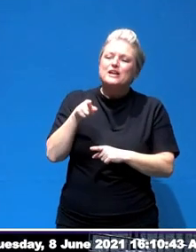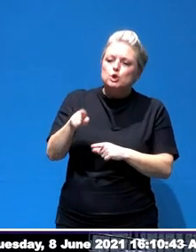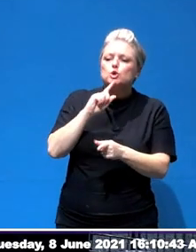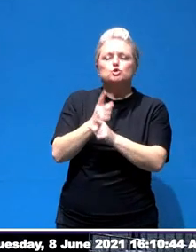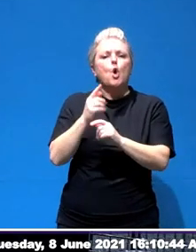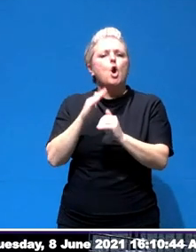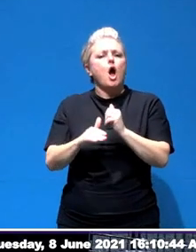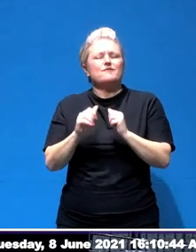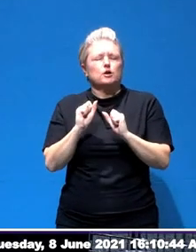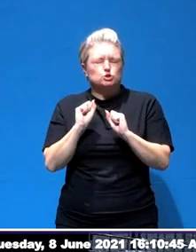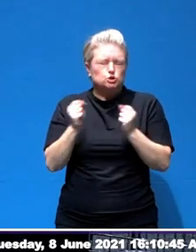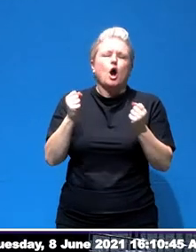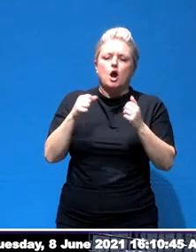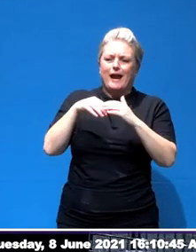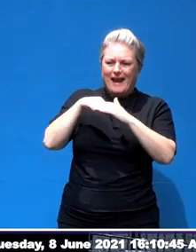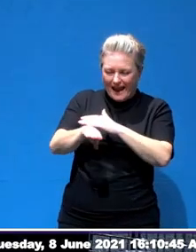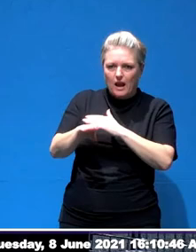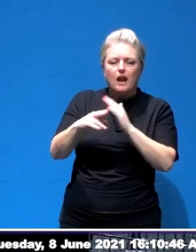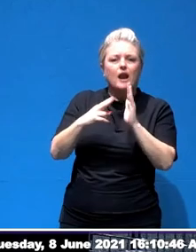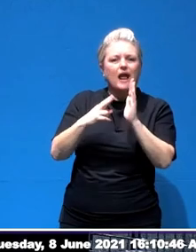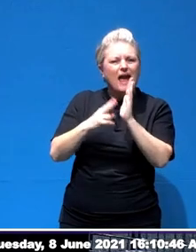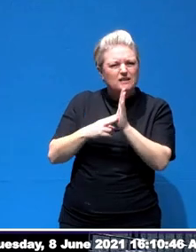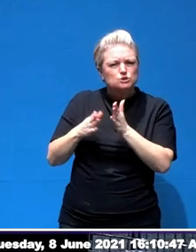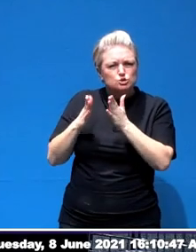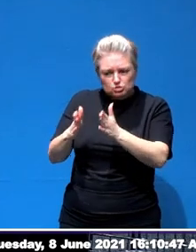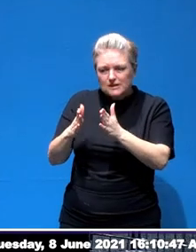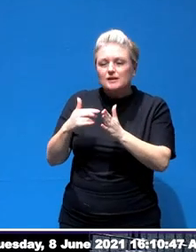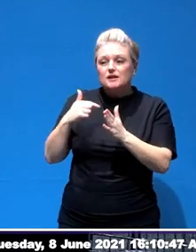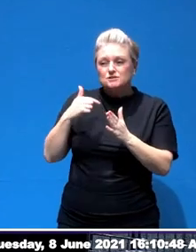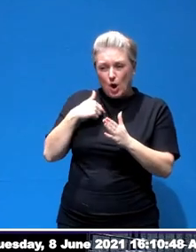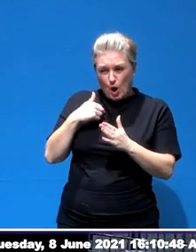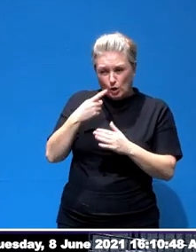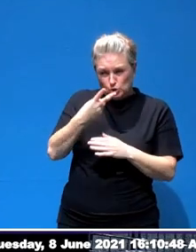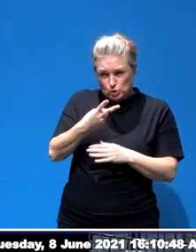that for all 211 houses in the time you have?